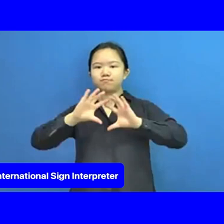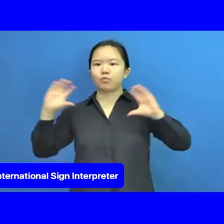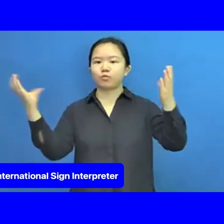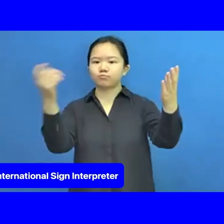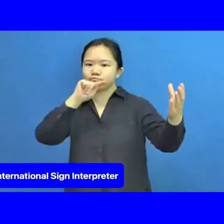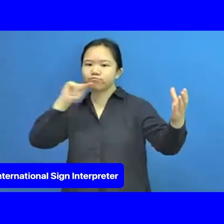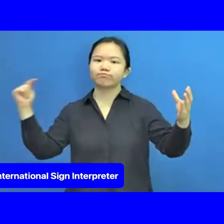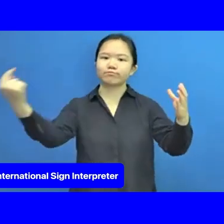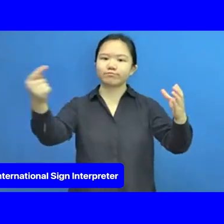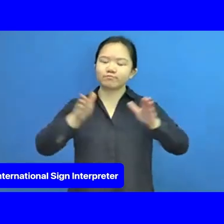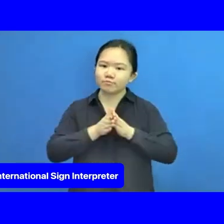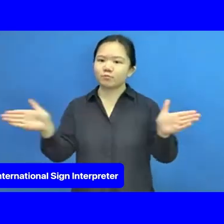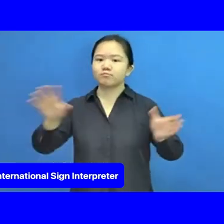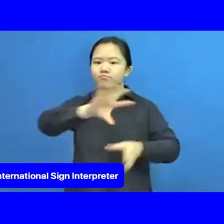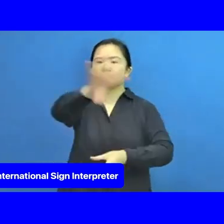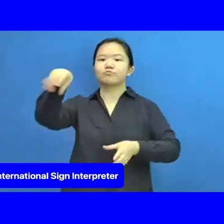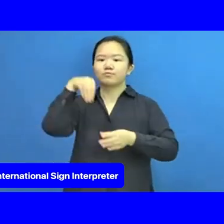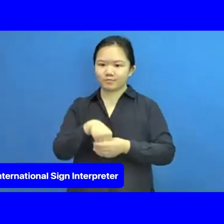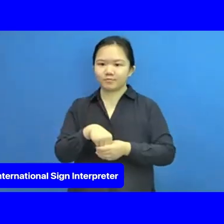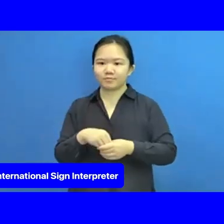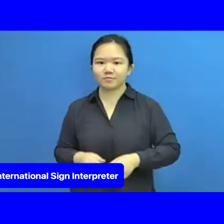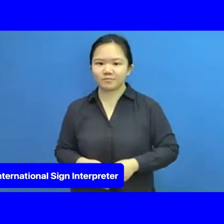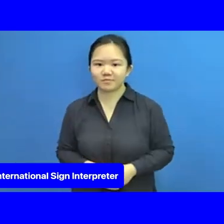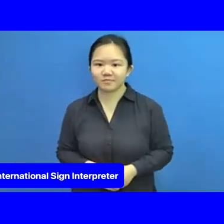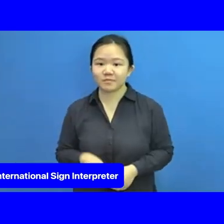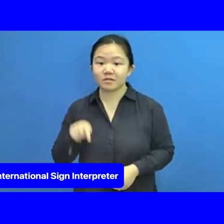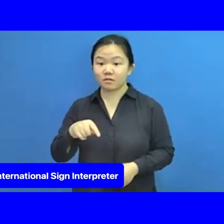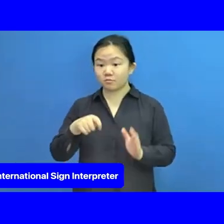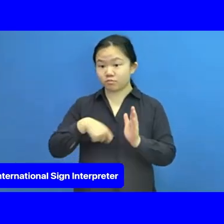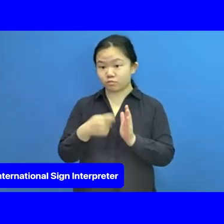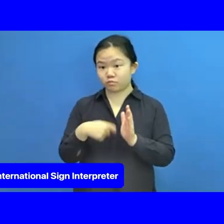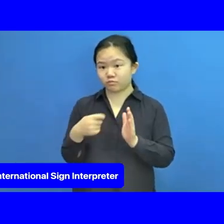to share them, to share the lessons learned with the selected partnerships and also with